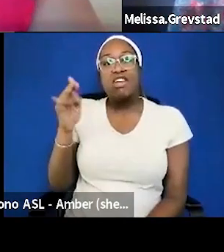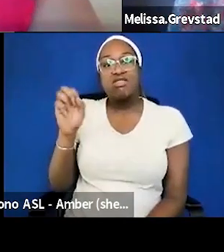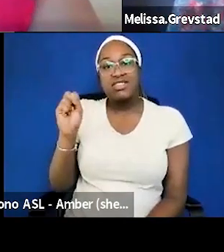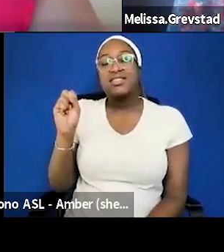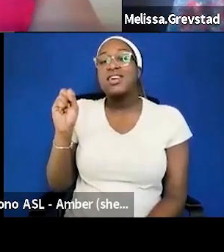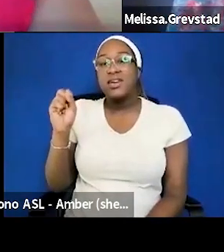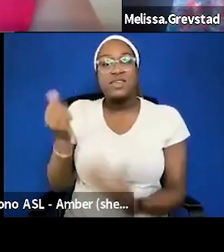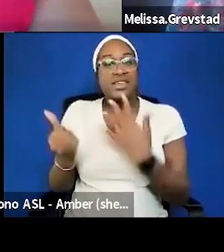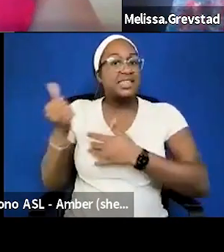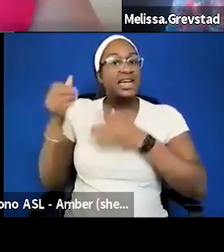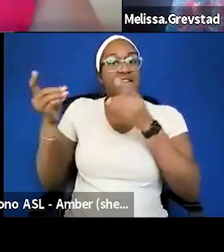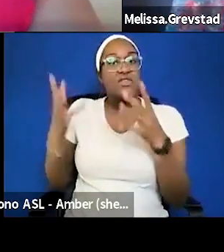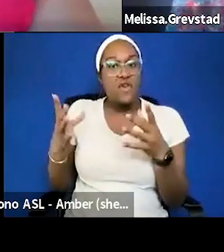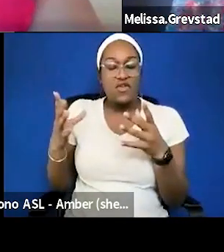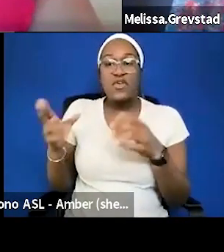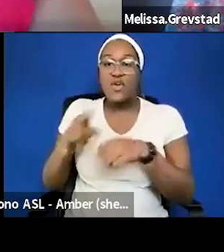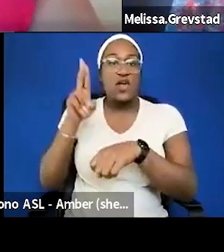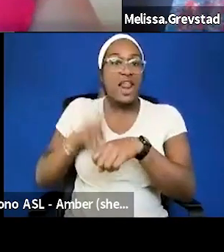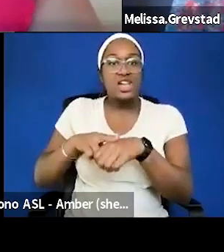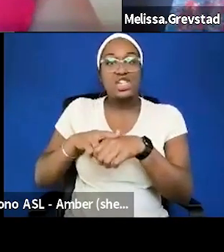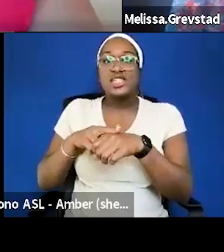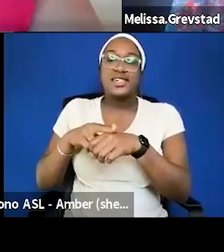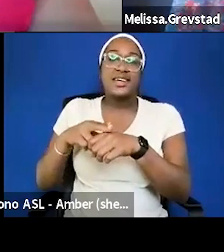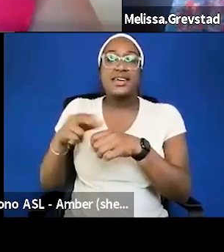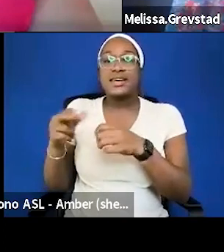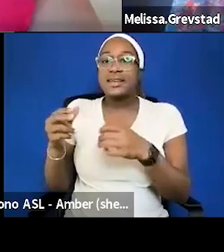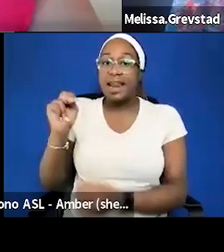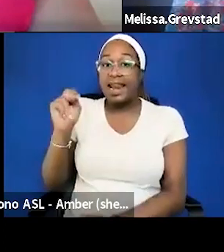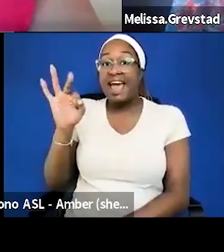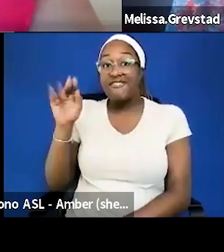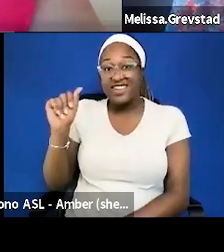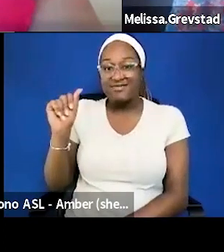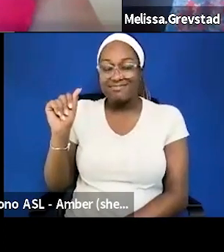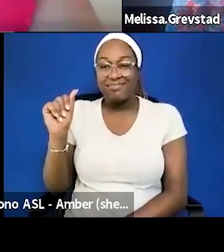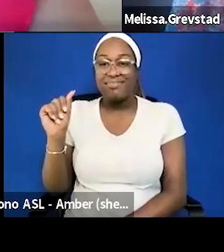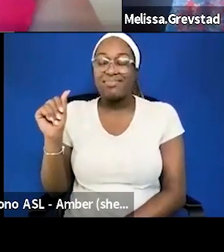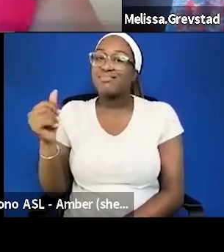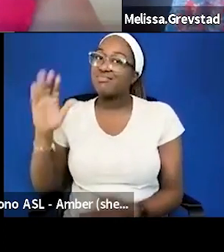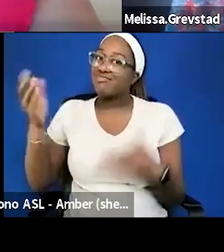of the National Association to Advance Fat Acceptance or NAAFA. Welcome to the NAAFA Webinar Series.